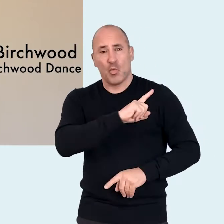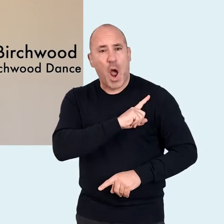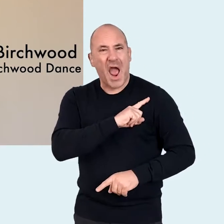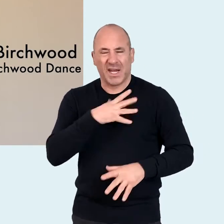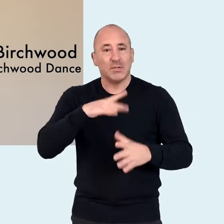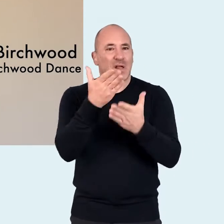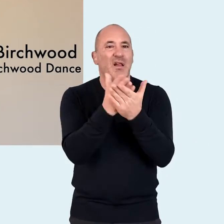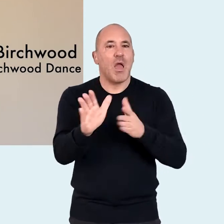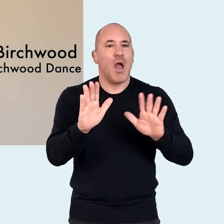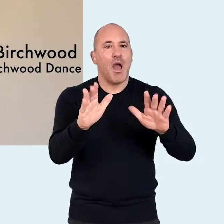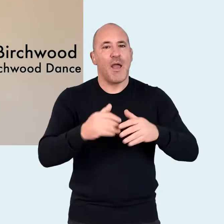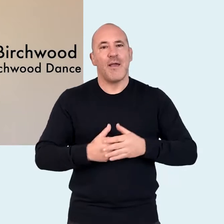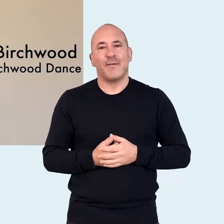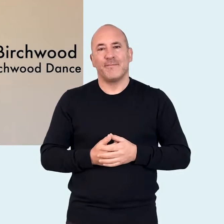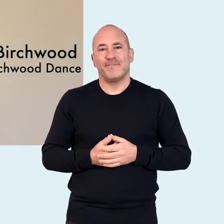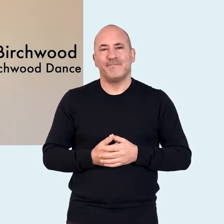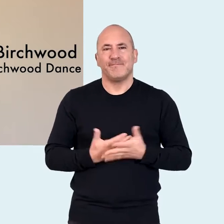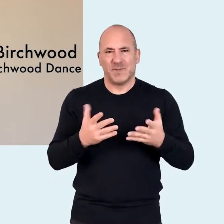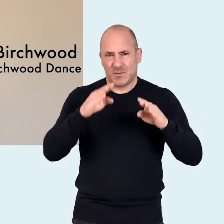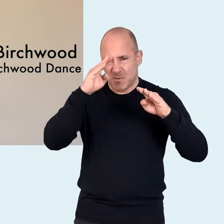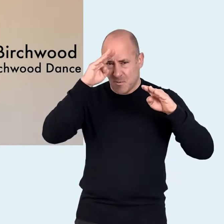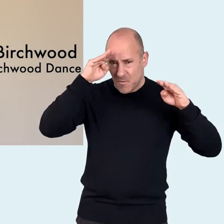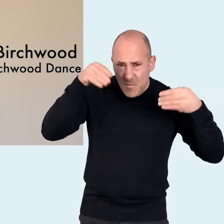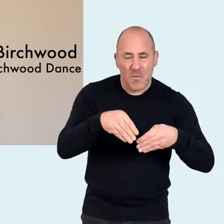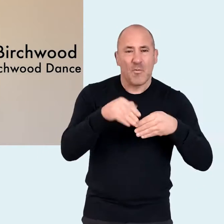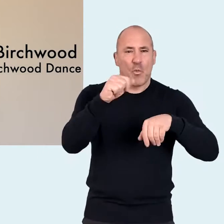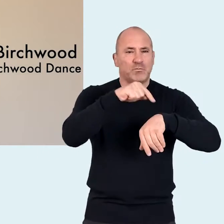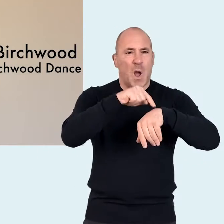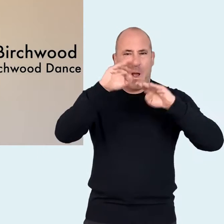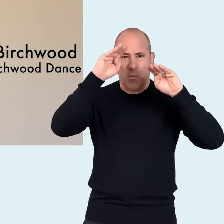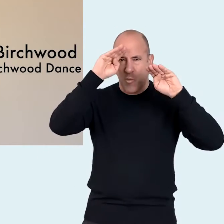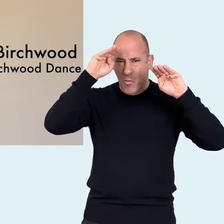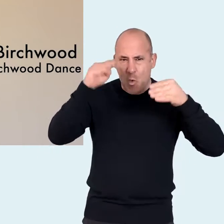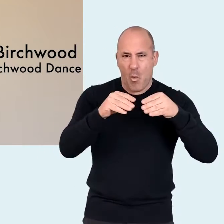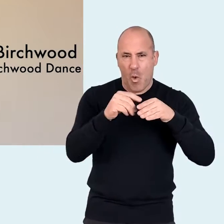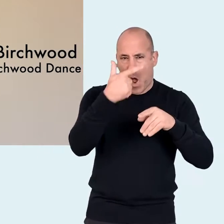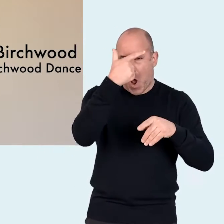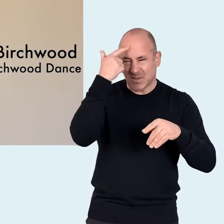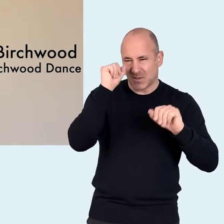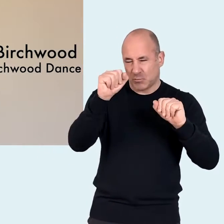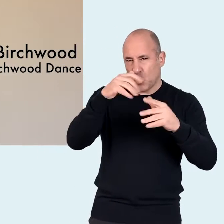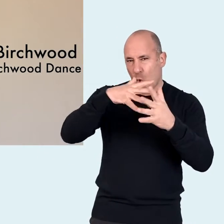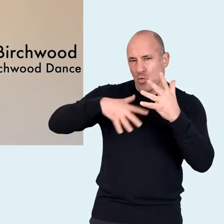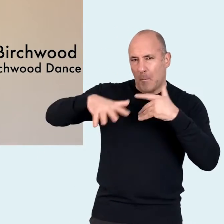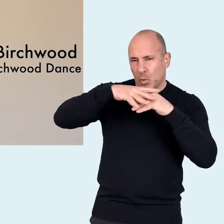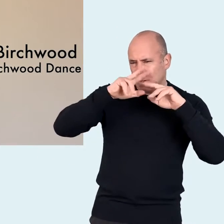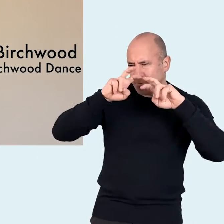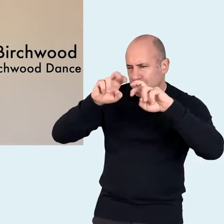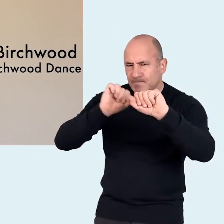want to do it. Make sure you spend as much time as possible investing your time into